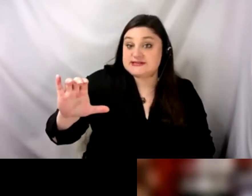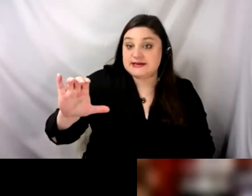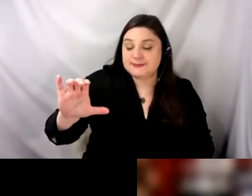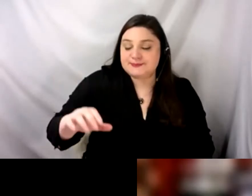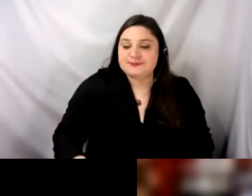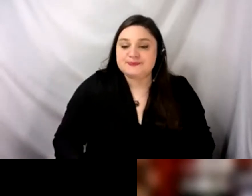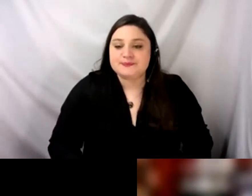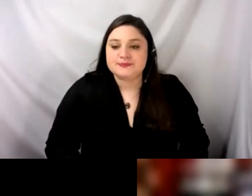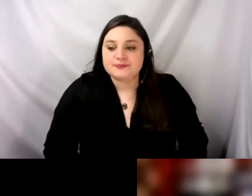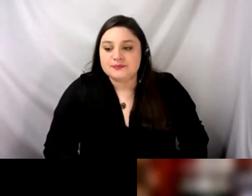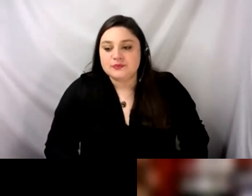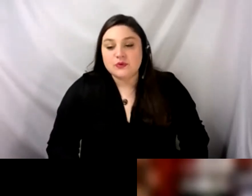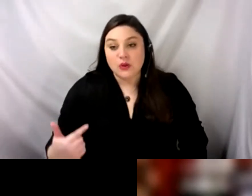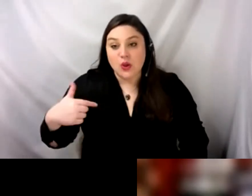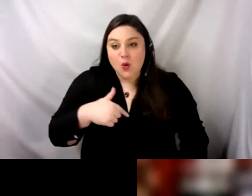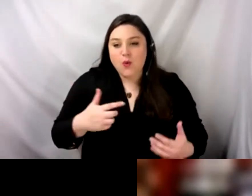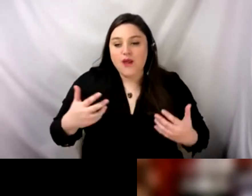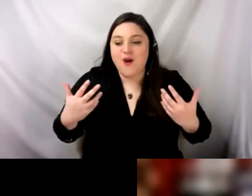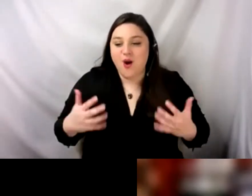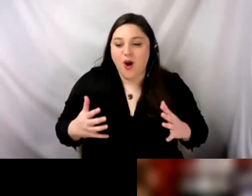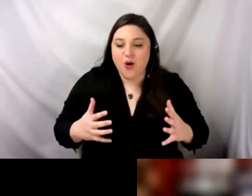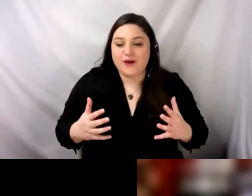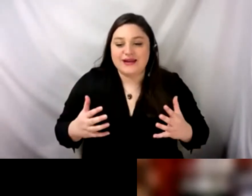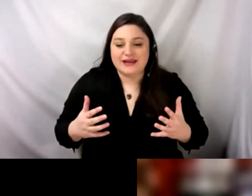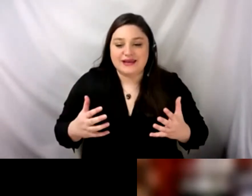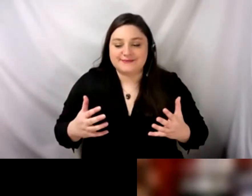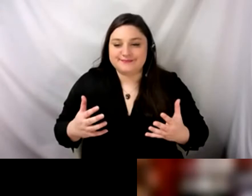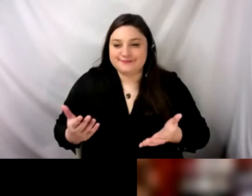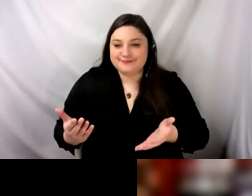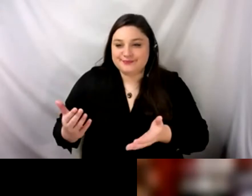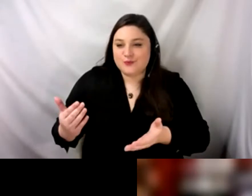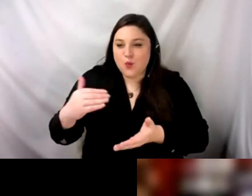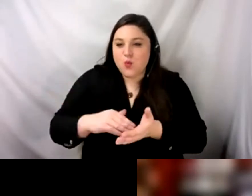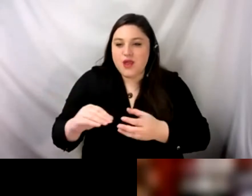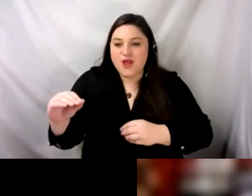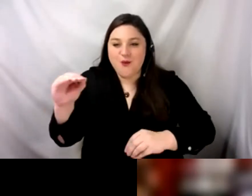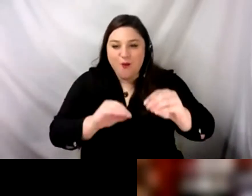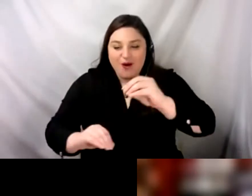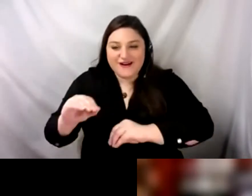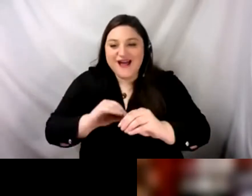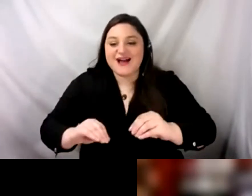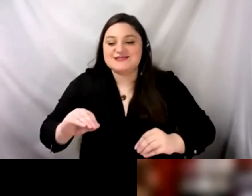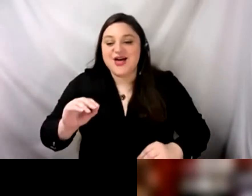the Frequently Asked Questions by sector . Don't get upset with me I got upset with my staff